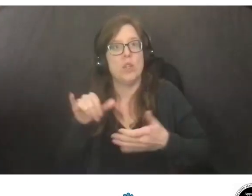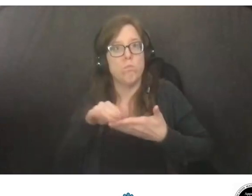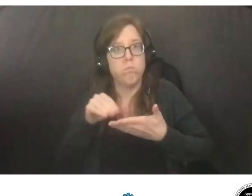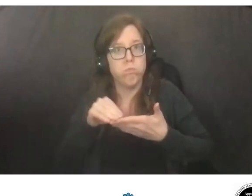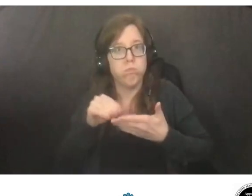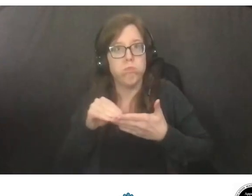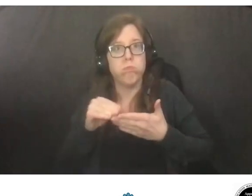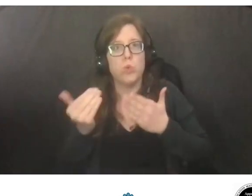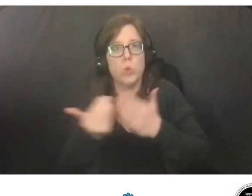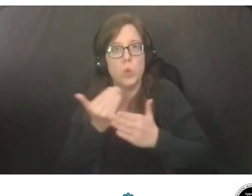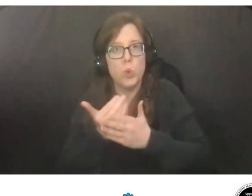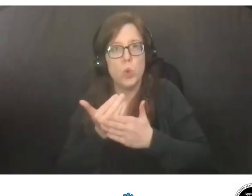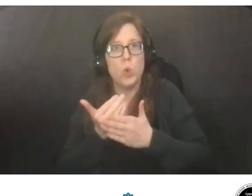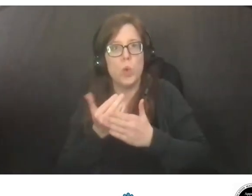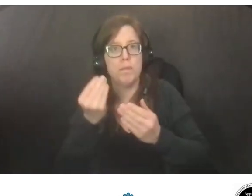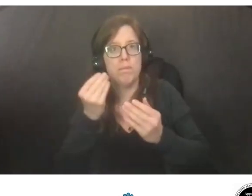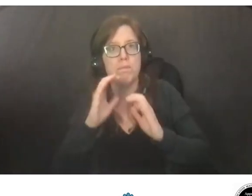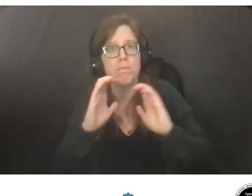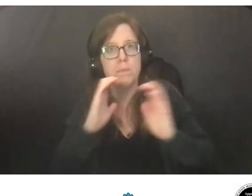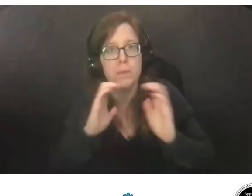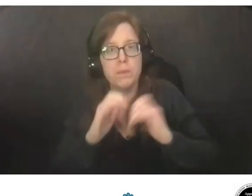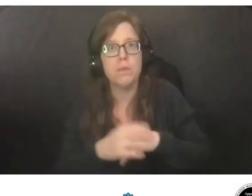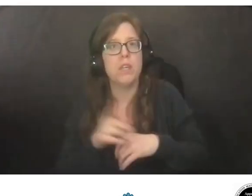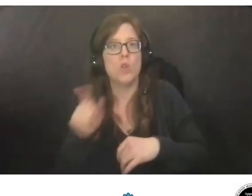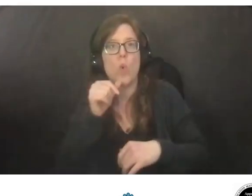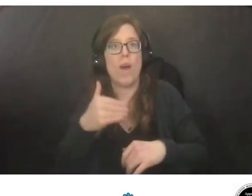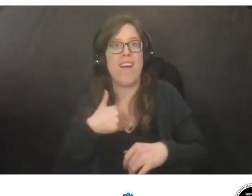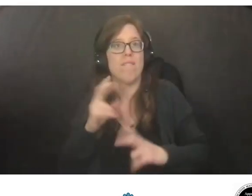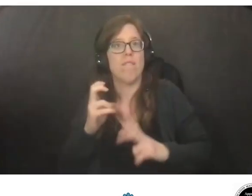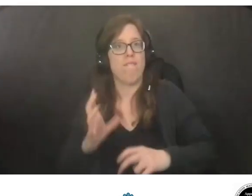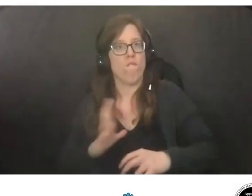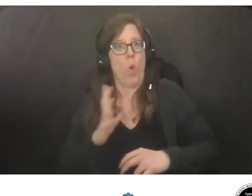and they're more emerging communicators or not using a lot of formal language,